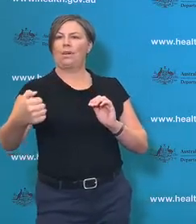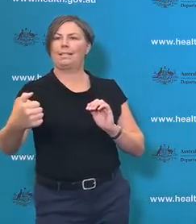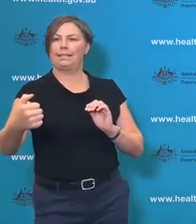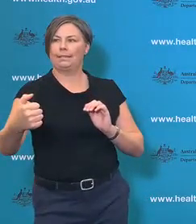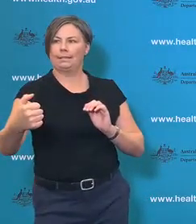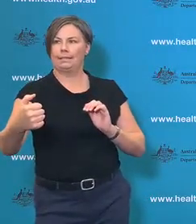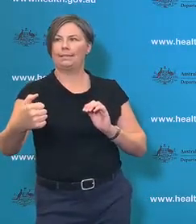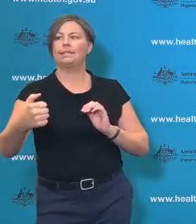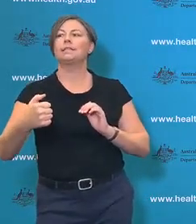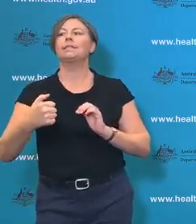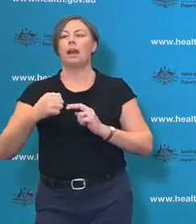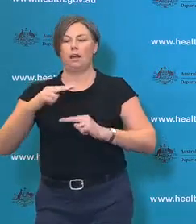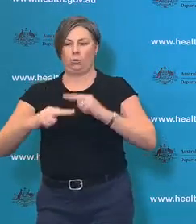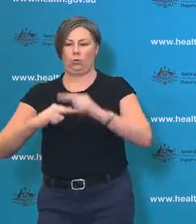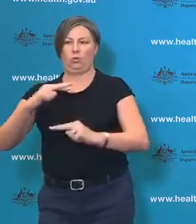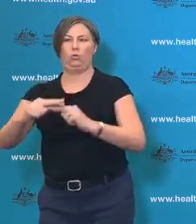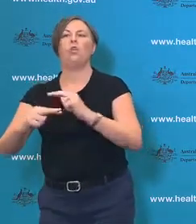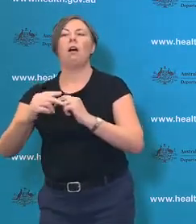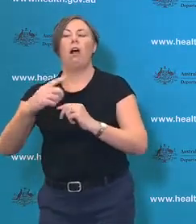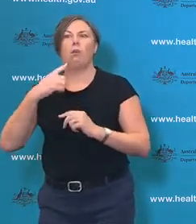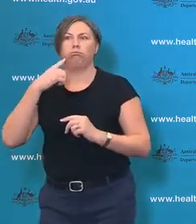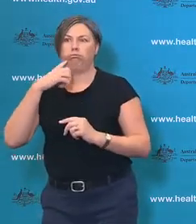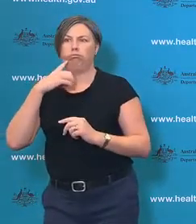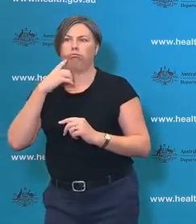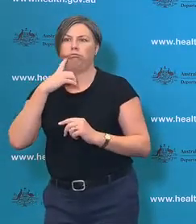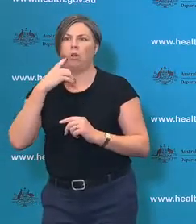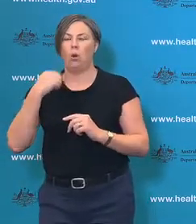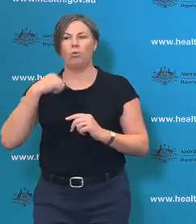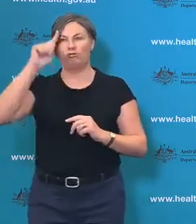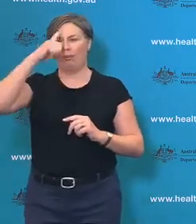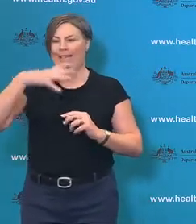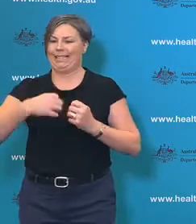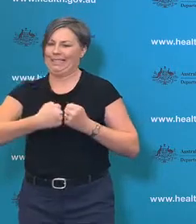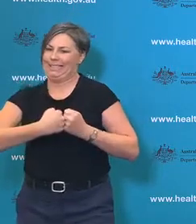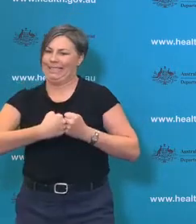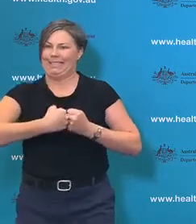length of time that was required to dramatically suppress transmission of